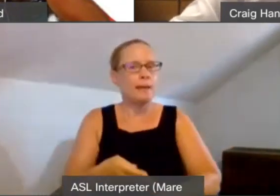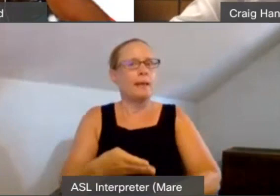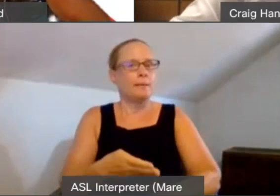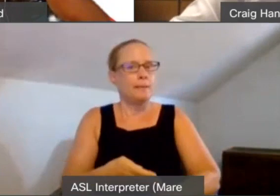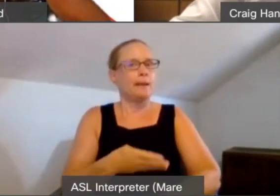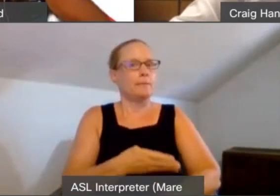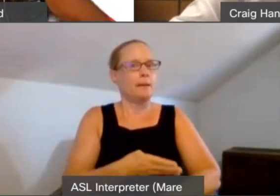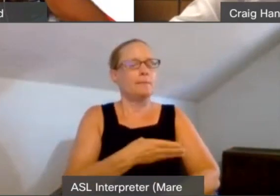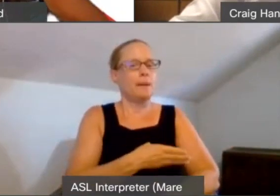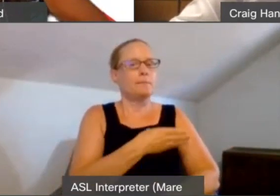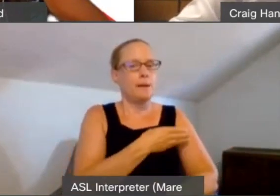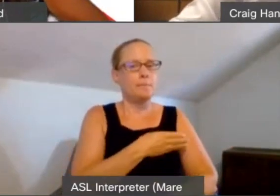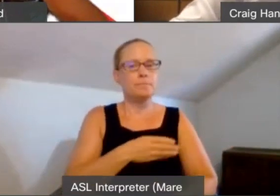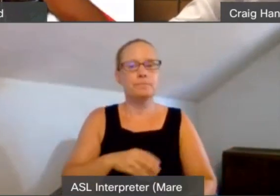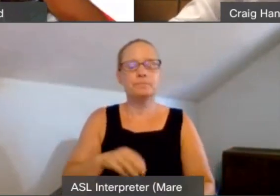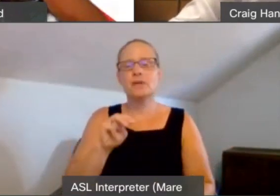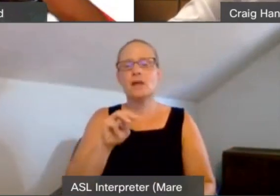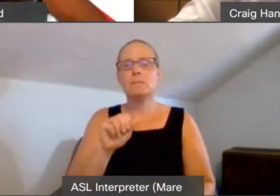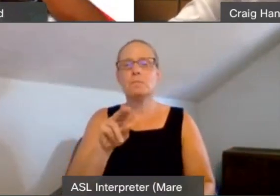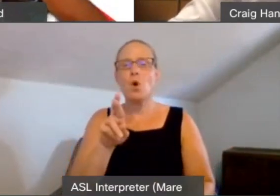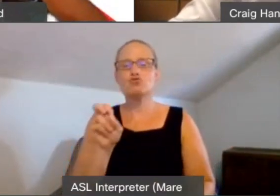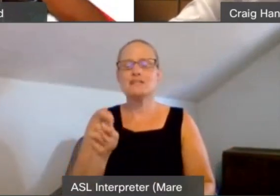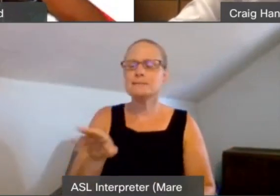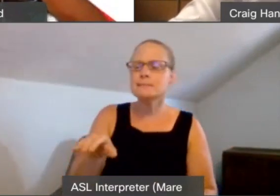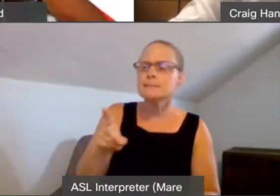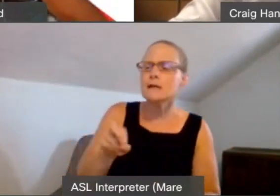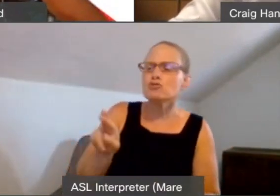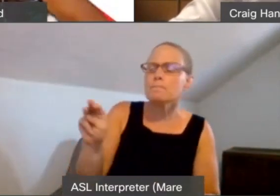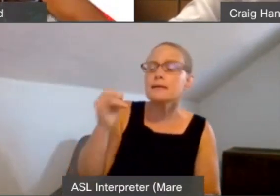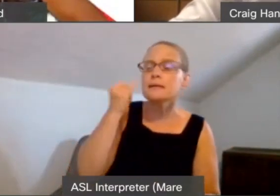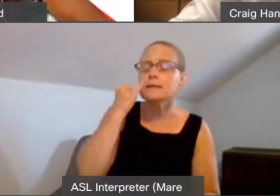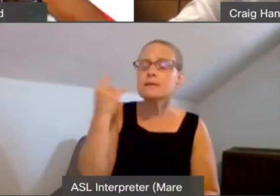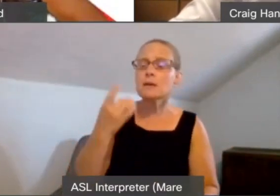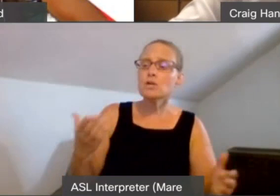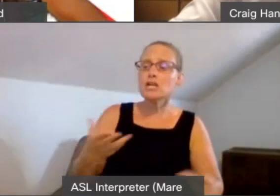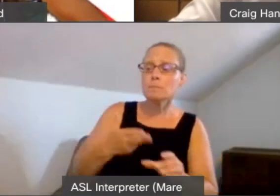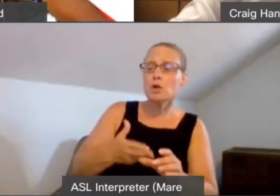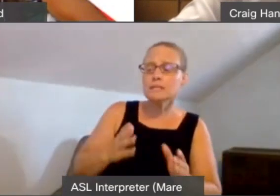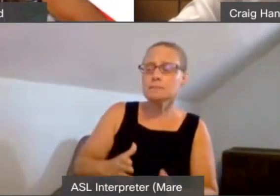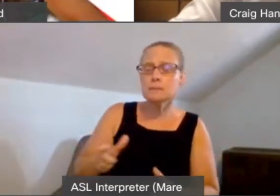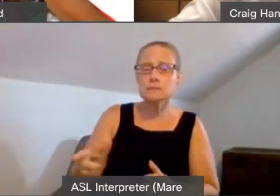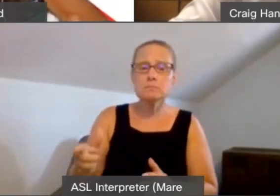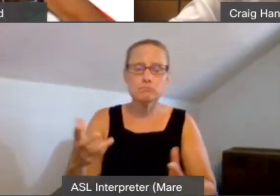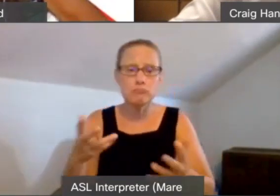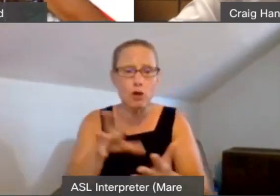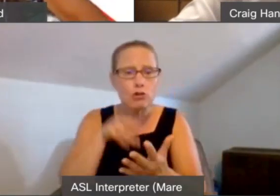Dr. Marlowe if one of our participants we're interested learning more about the the programming